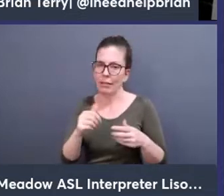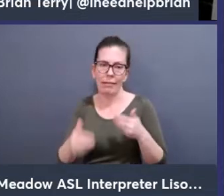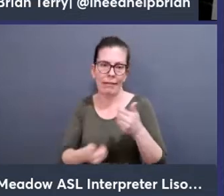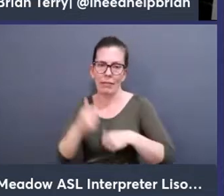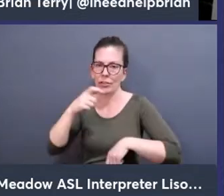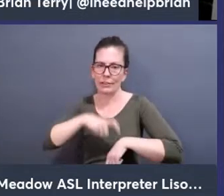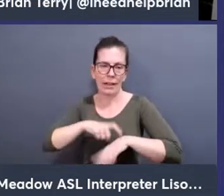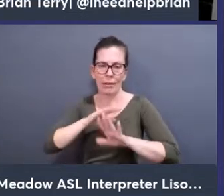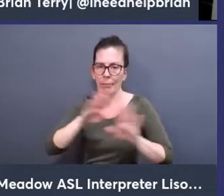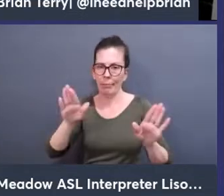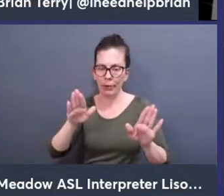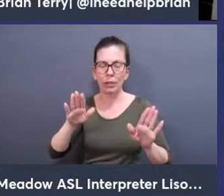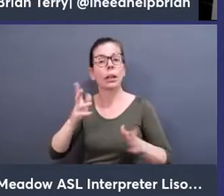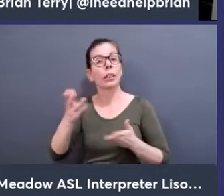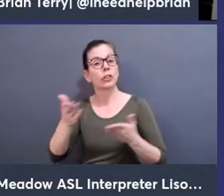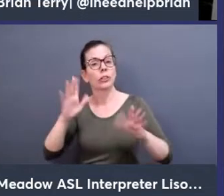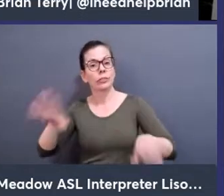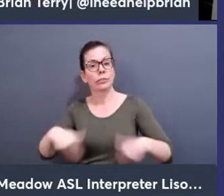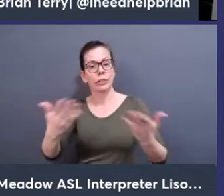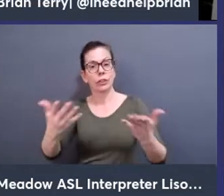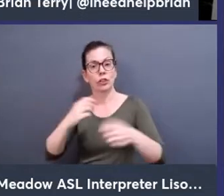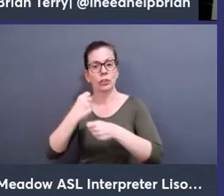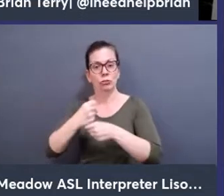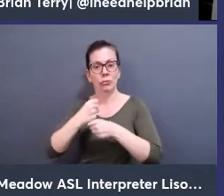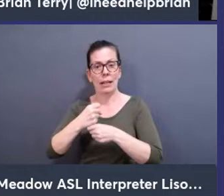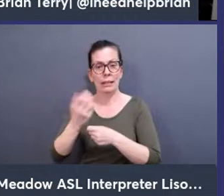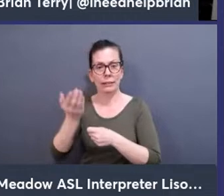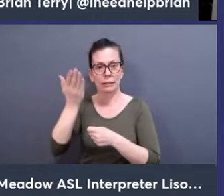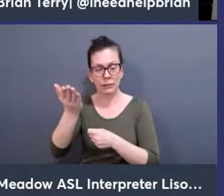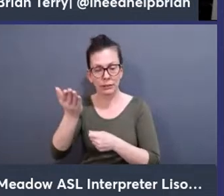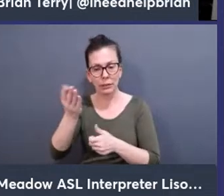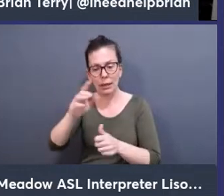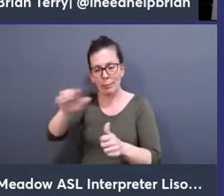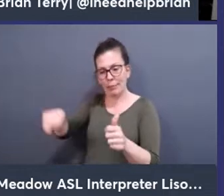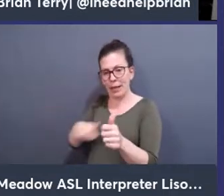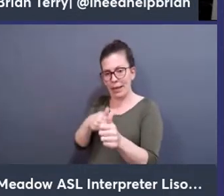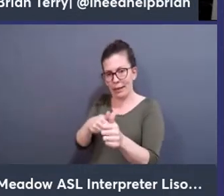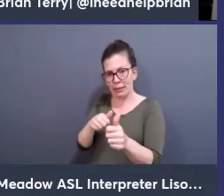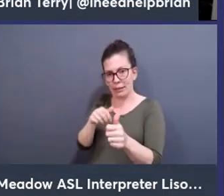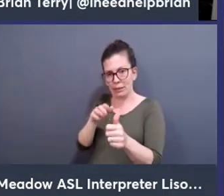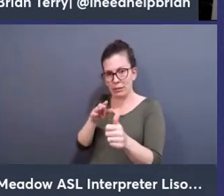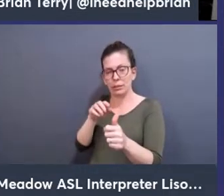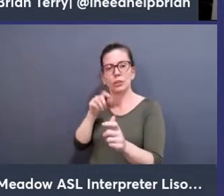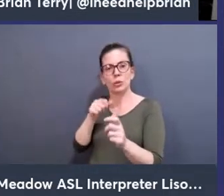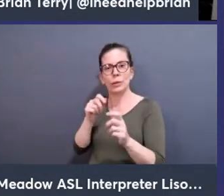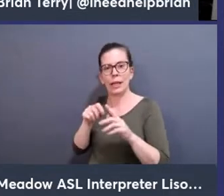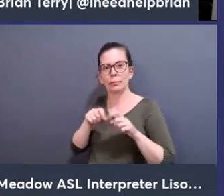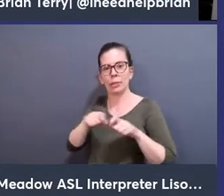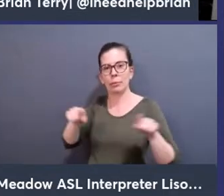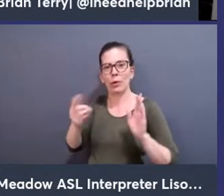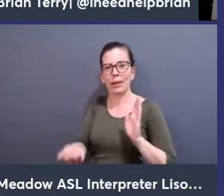Once the services have been created in the back end, then you can redeploy them when you make any changes.